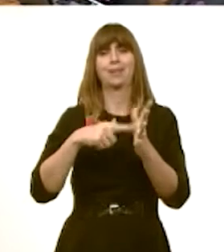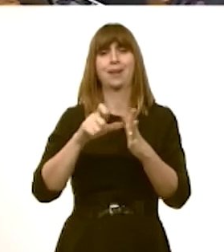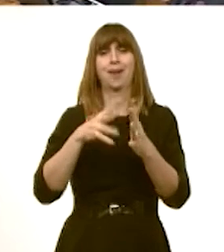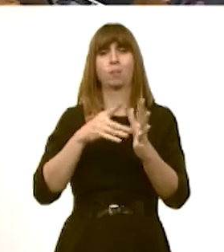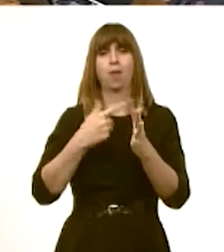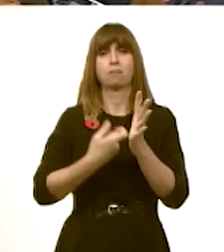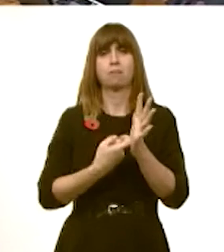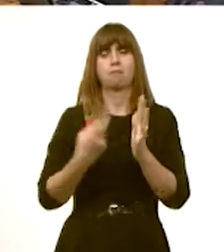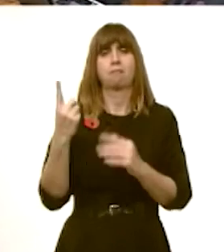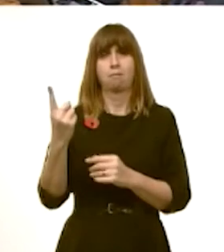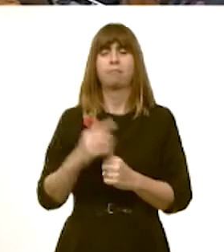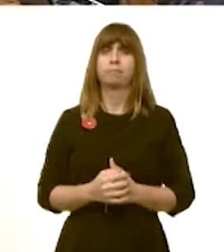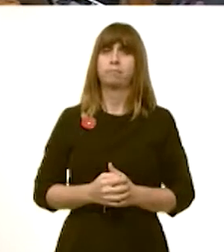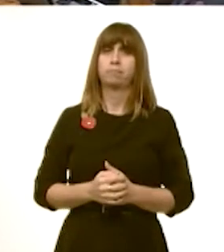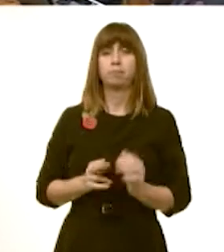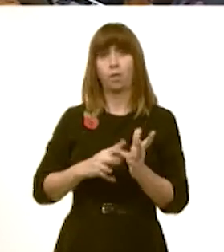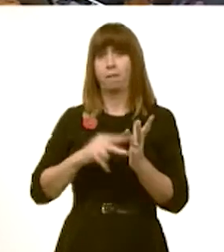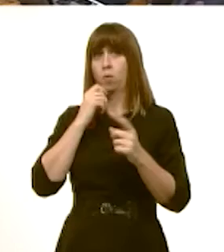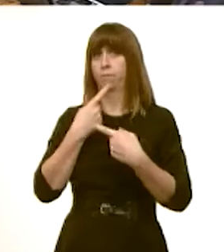Darren Millar: First Minister, one of the symptoms of some of the problems in north